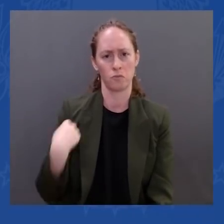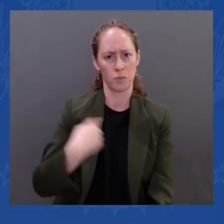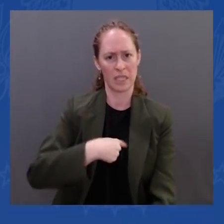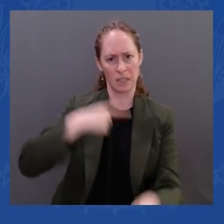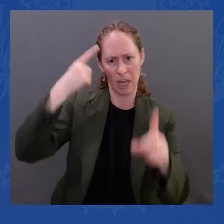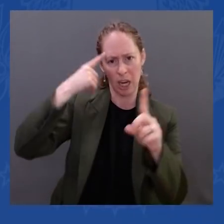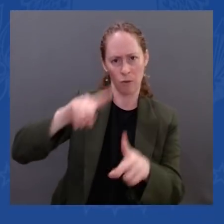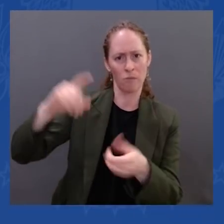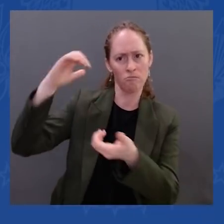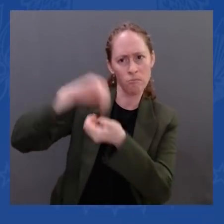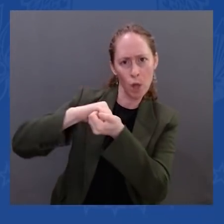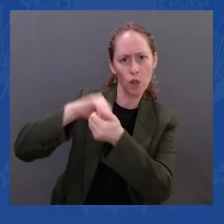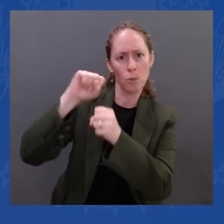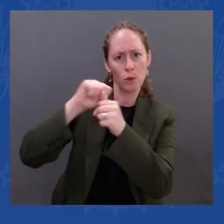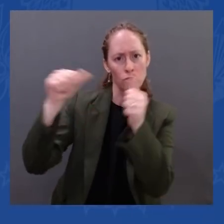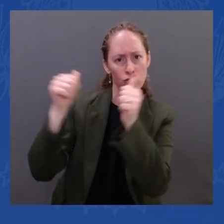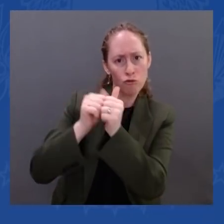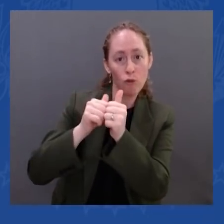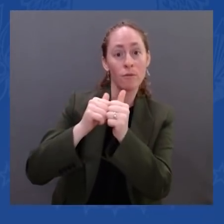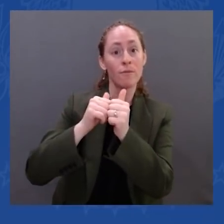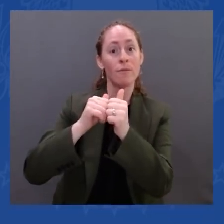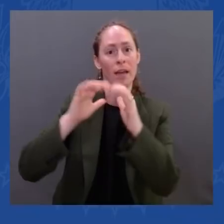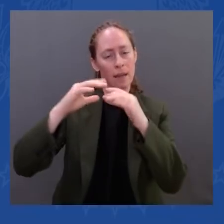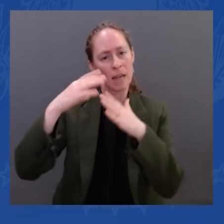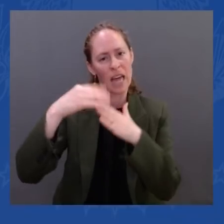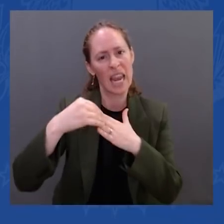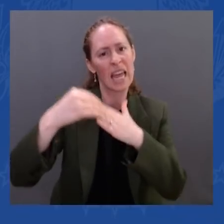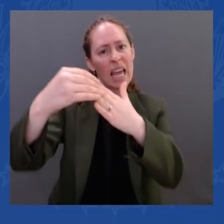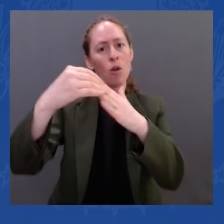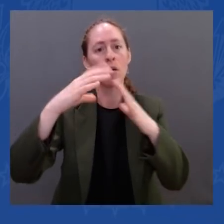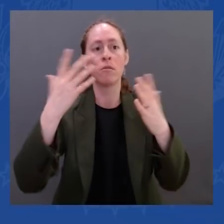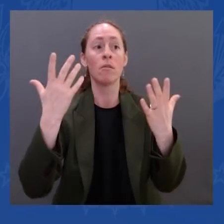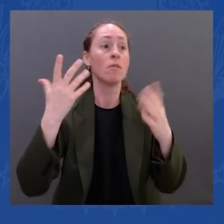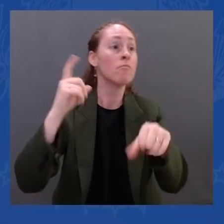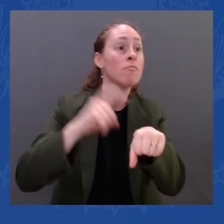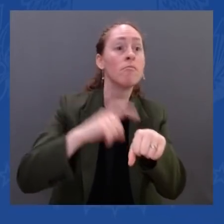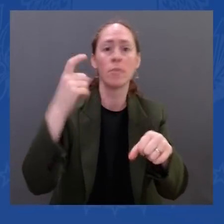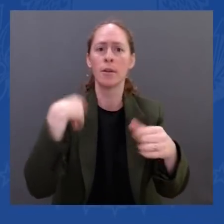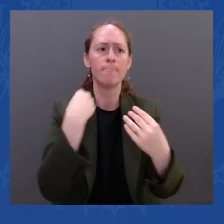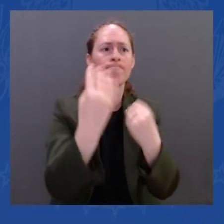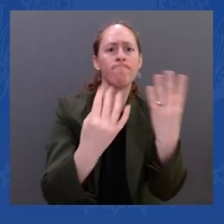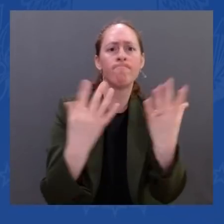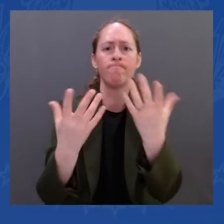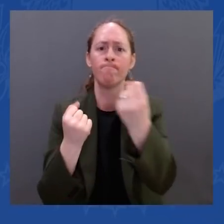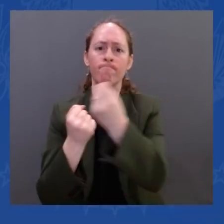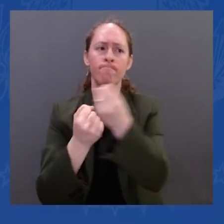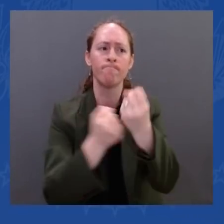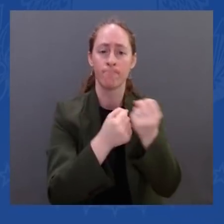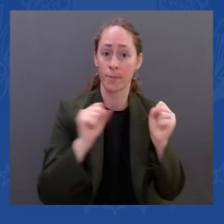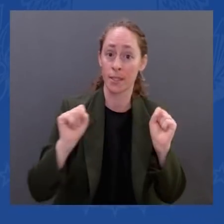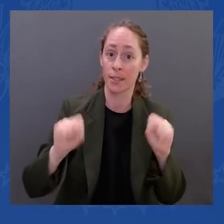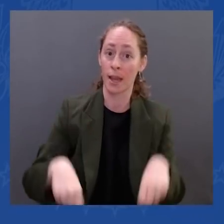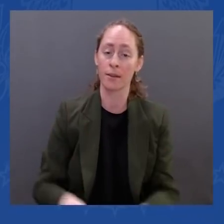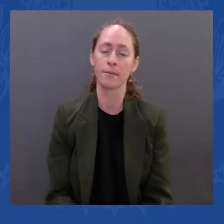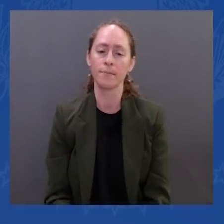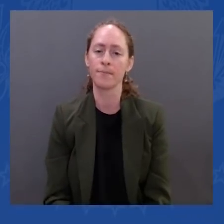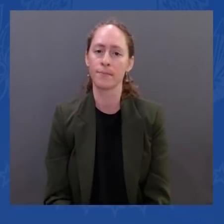Further, I expressed the necessity to reform and strengthen the United Nations,